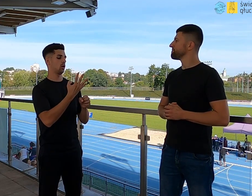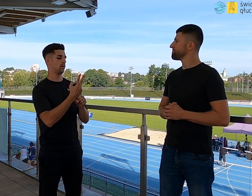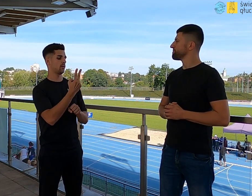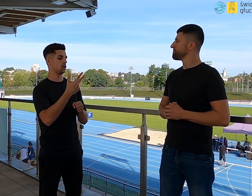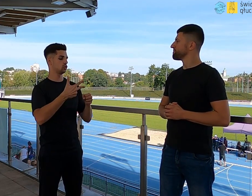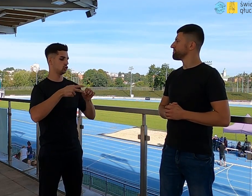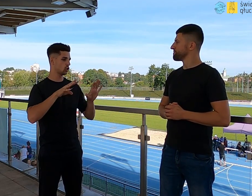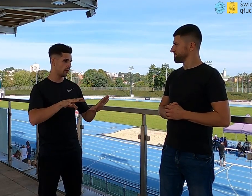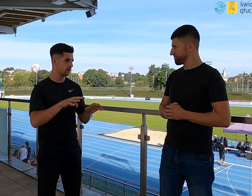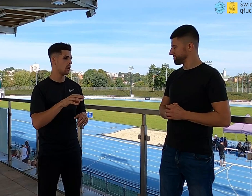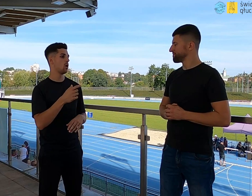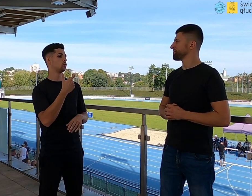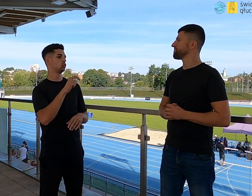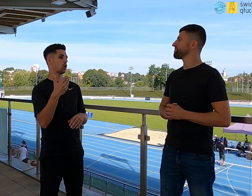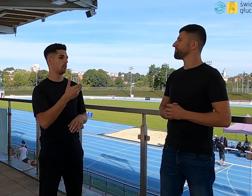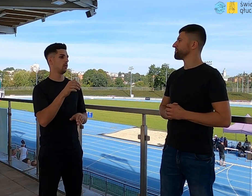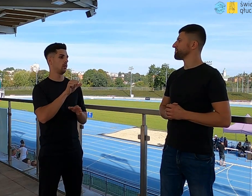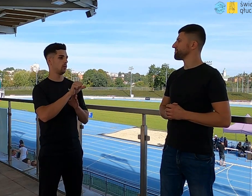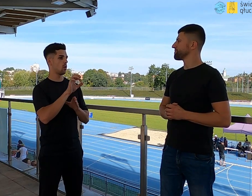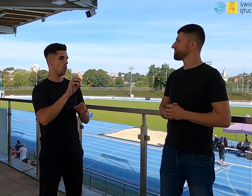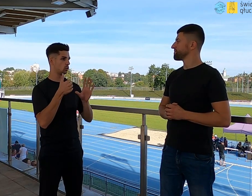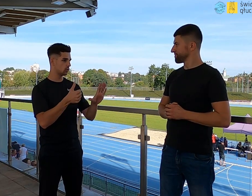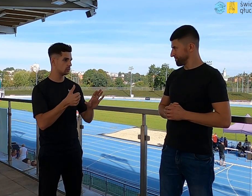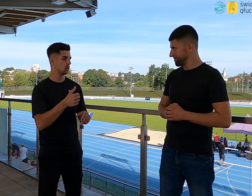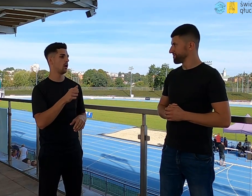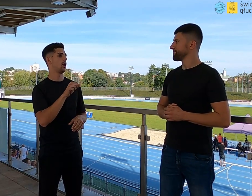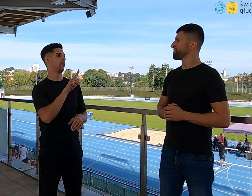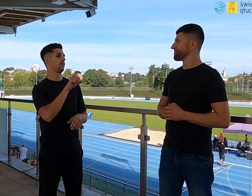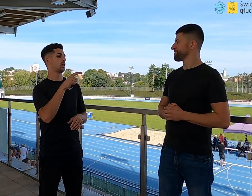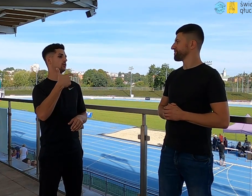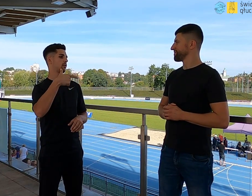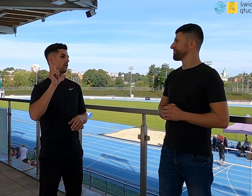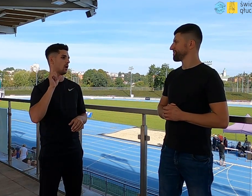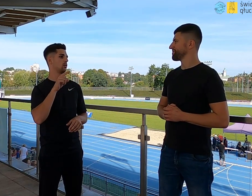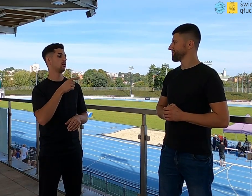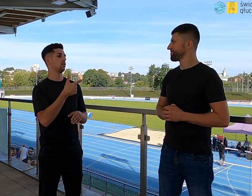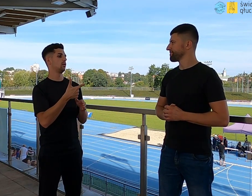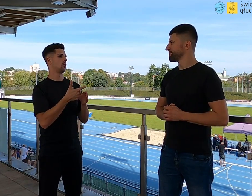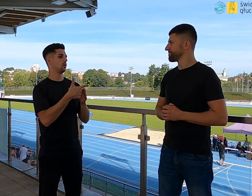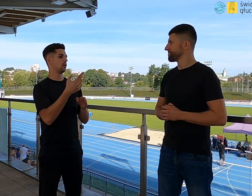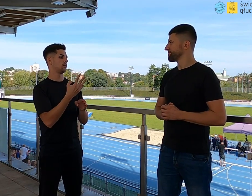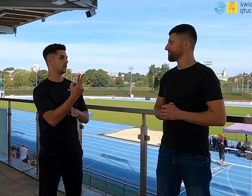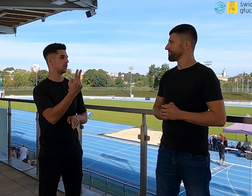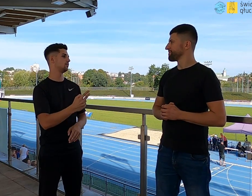42.39 seconds, and I ran 100 meters in 11.06 seconds, and 200 meters I achieved 2 years ago in 22.42 seconds.